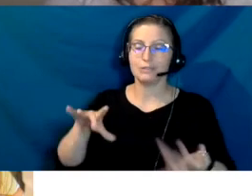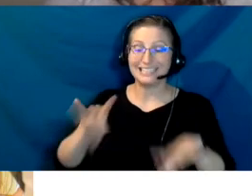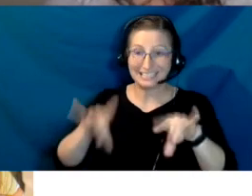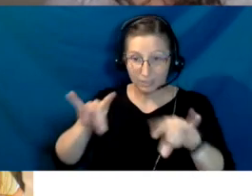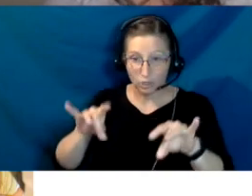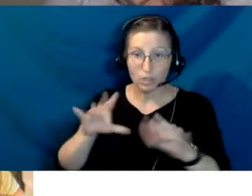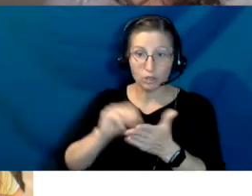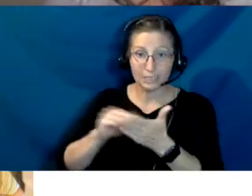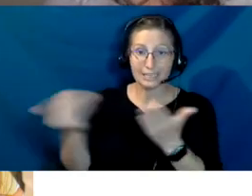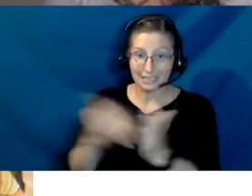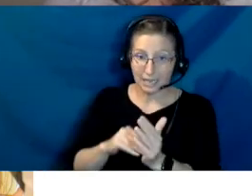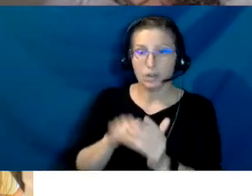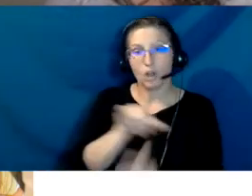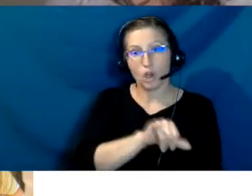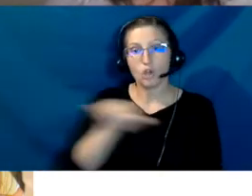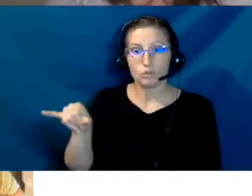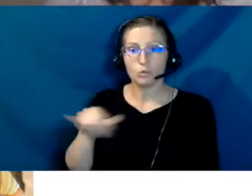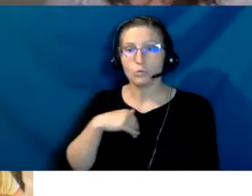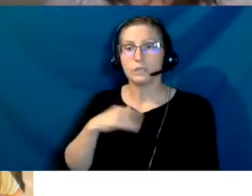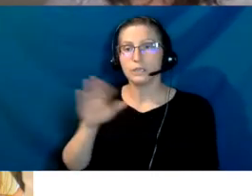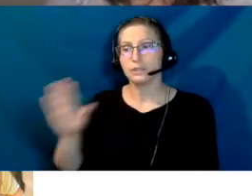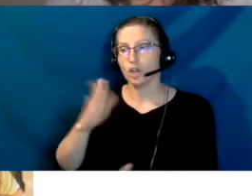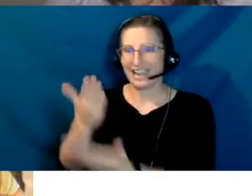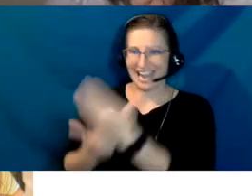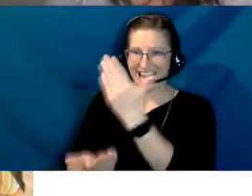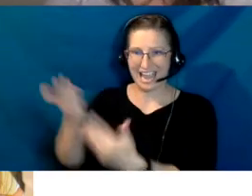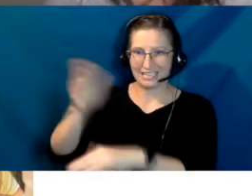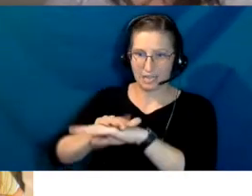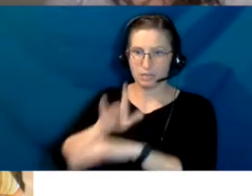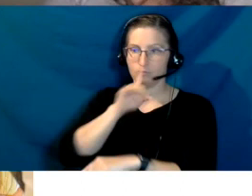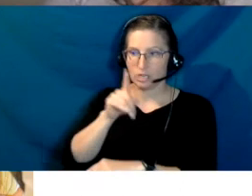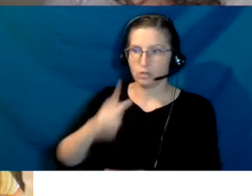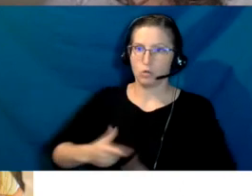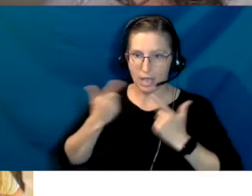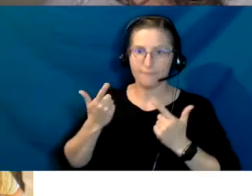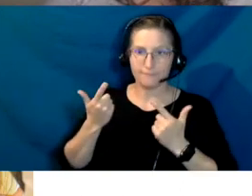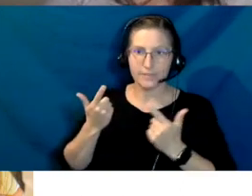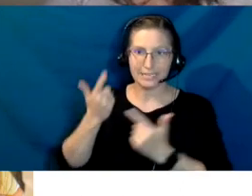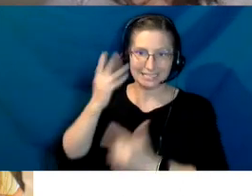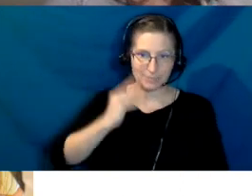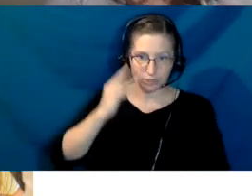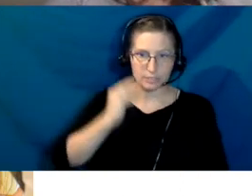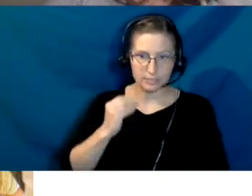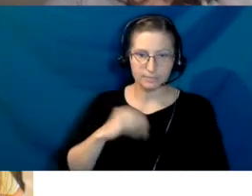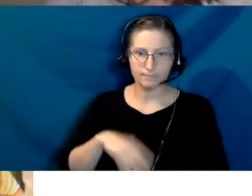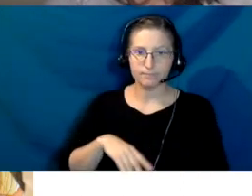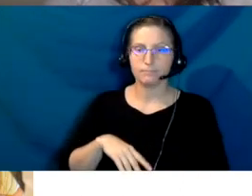as that need for that hands-on real experience. And that hands-on real experience often takes